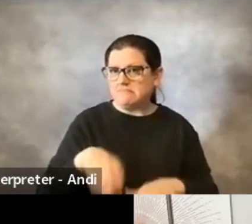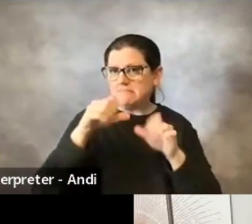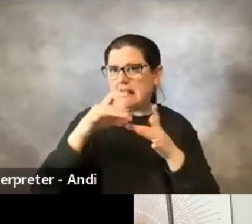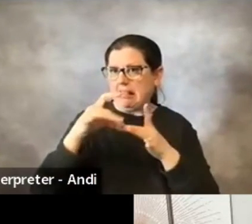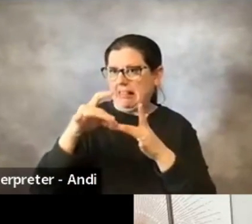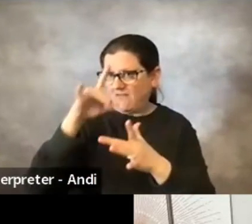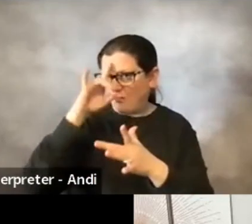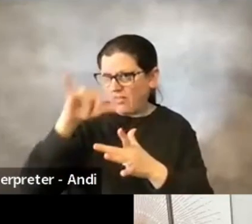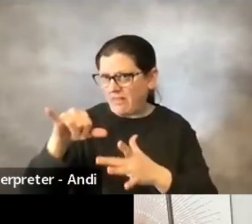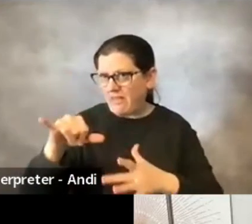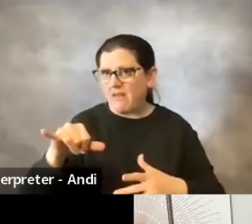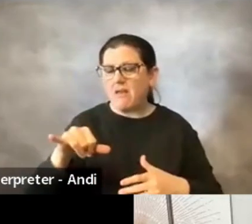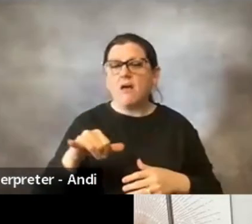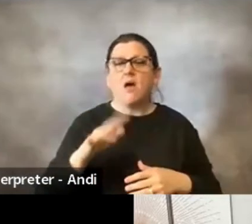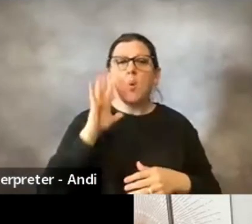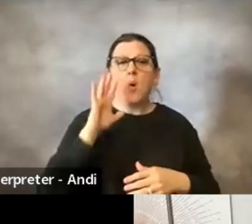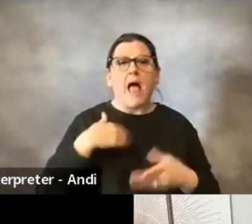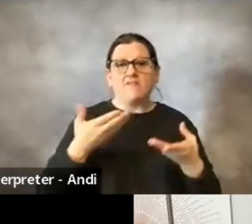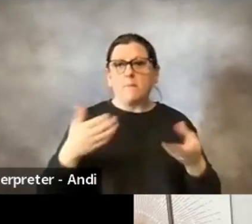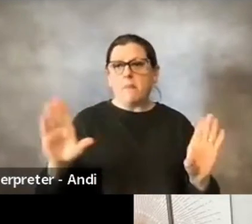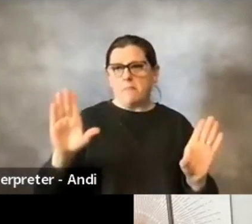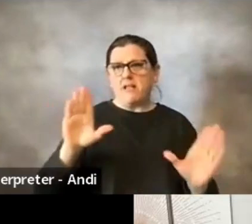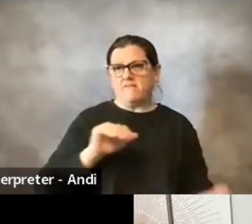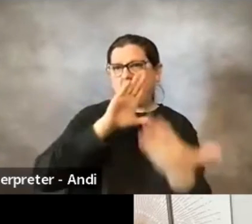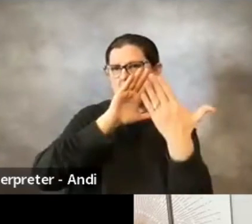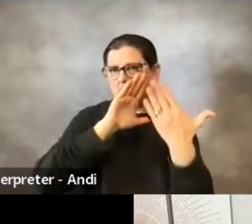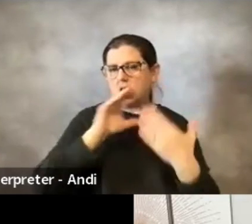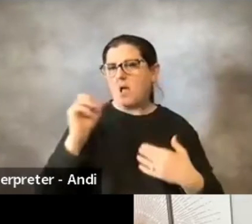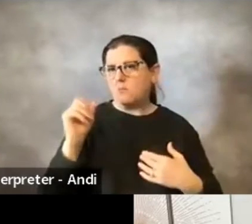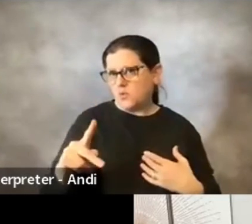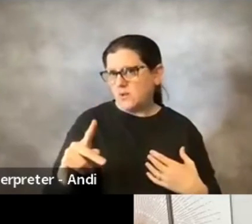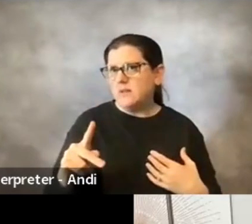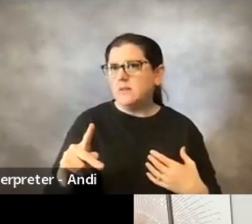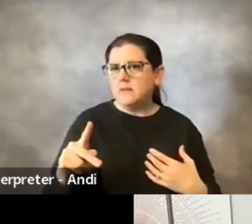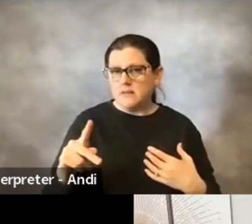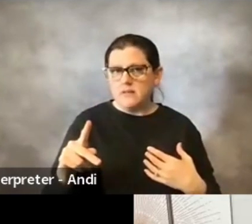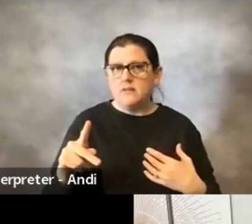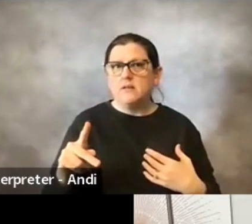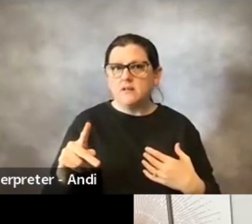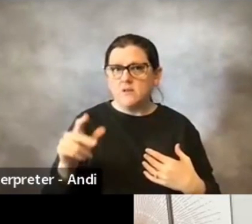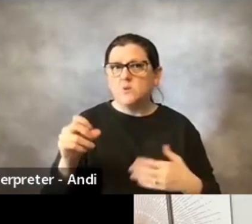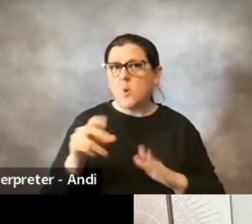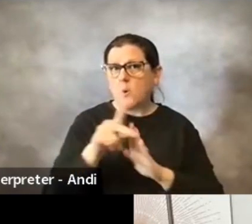there will be a public facing opportunity so that, frankly, the Policy Academy faculty can